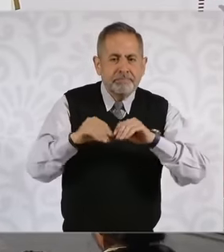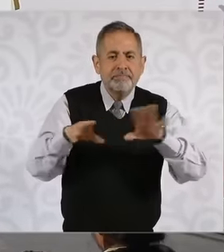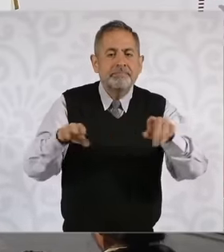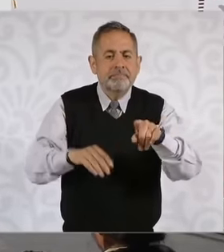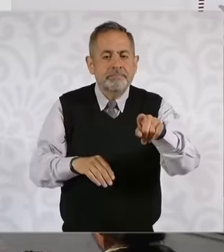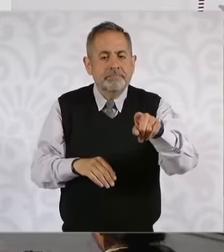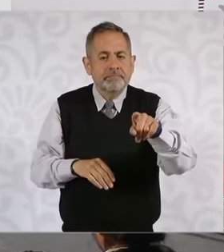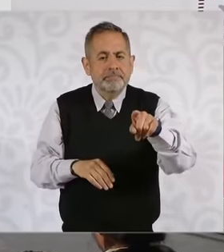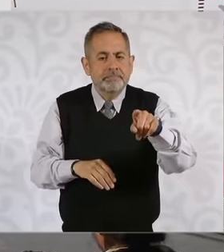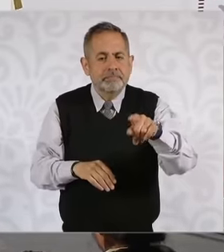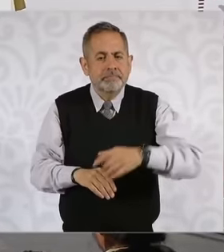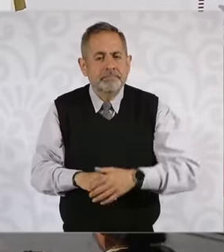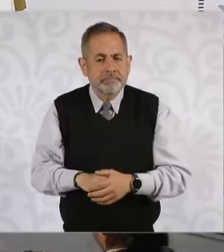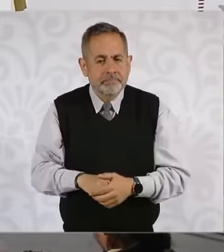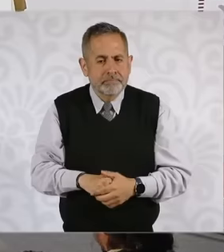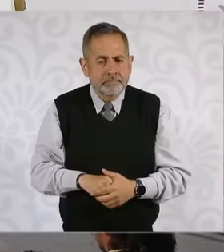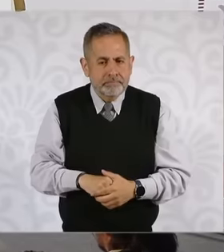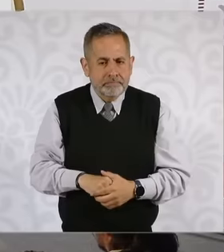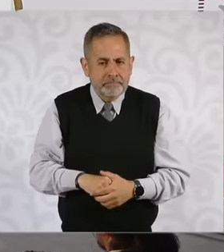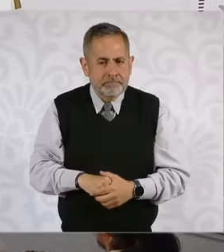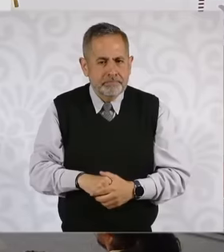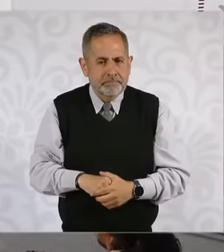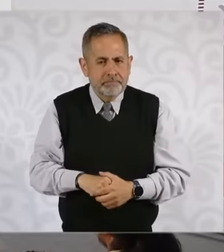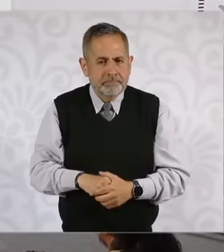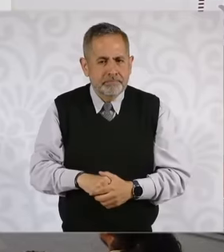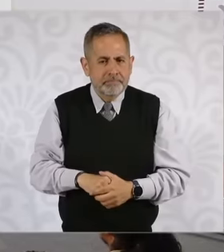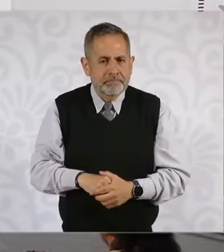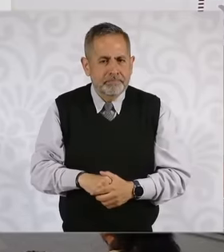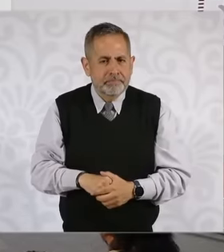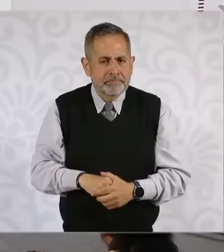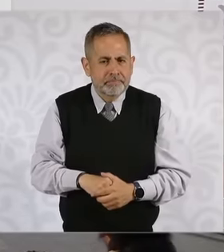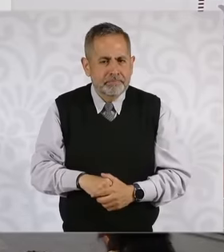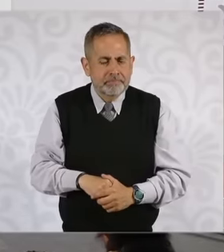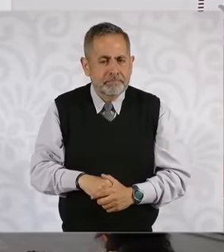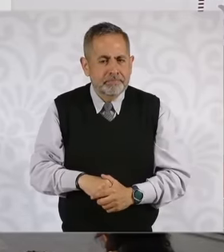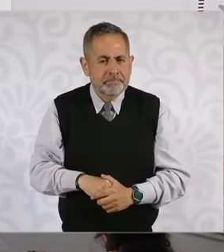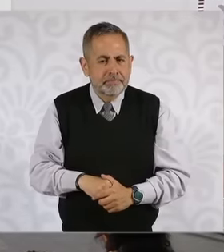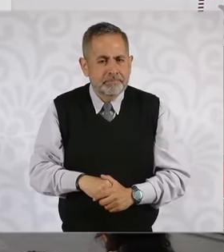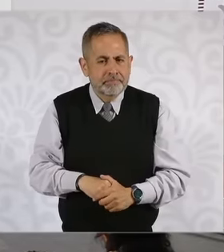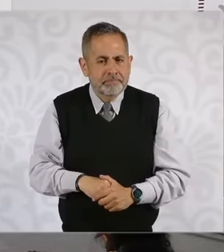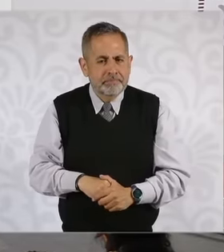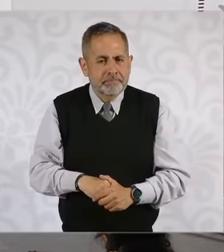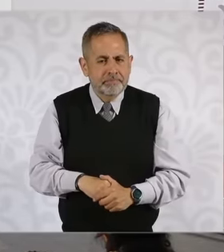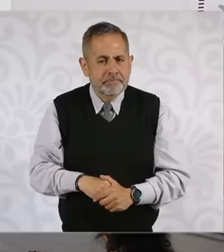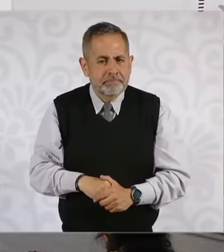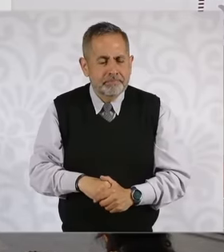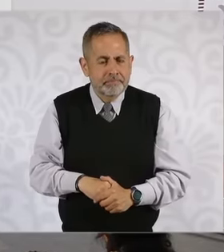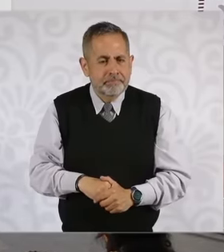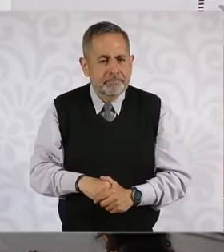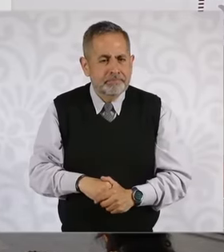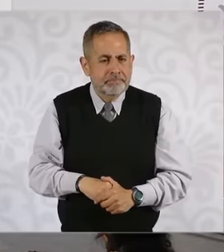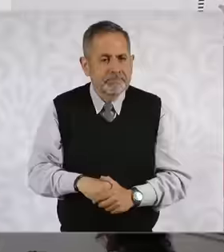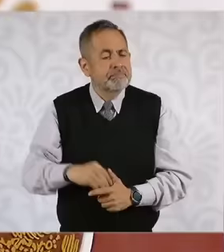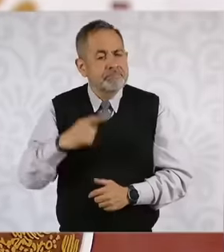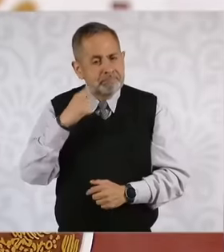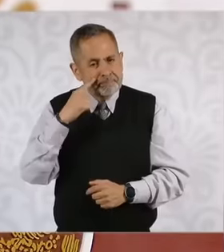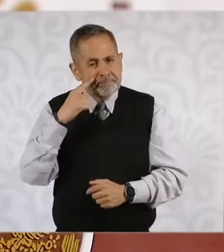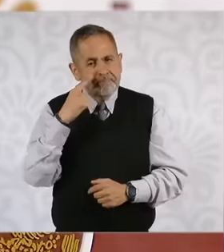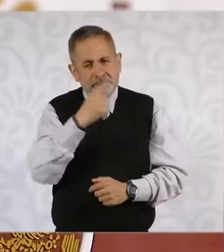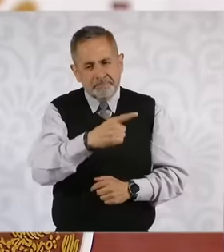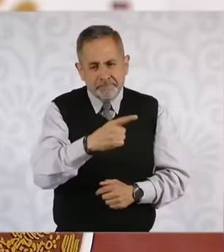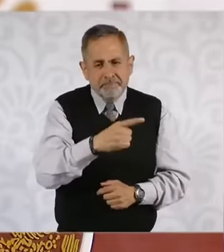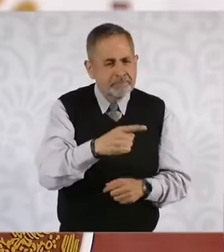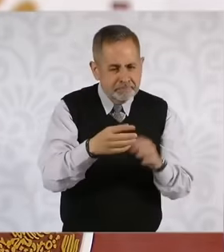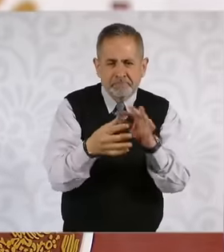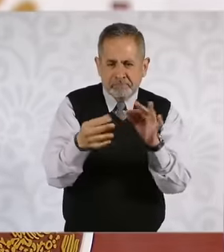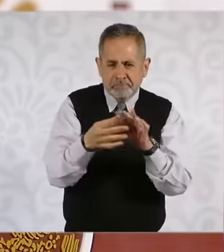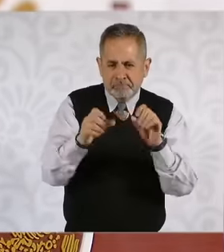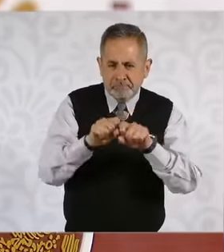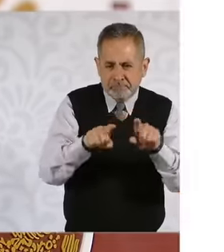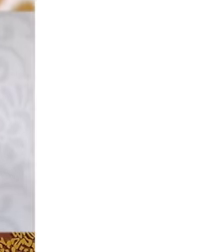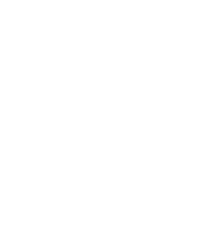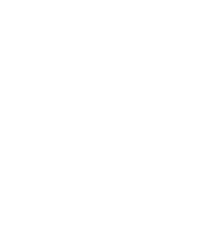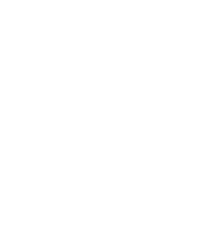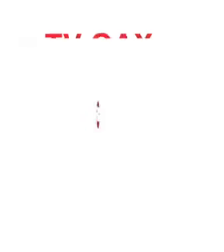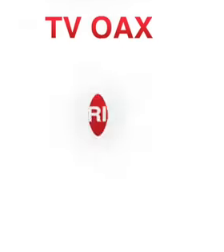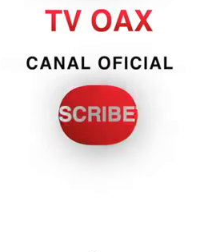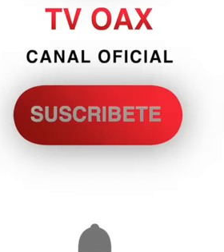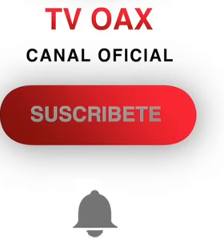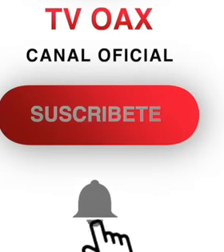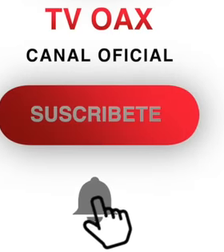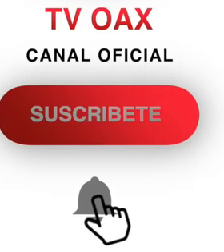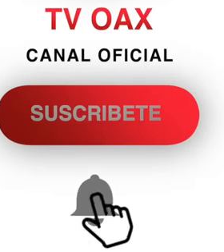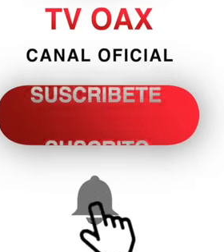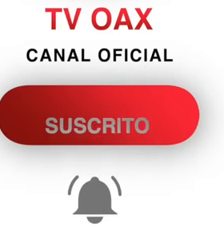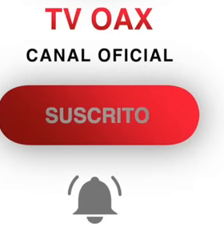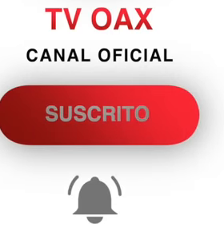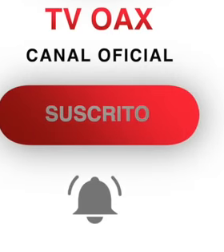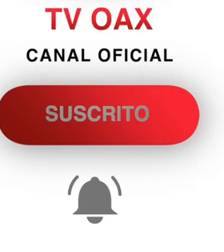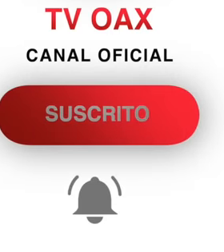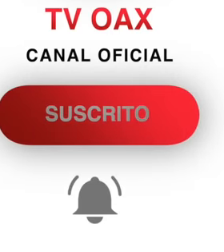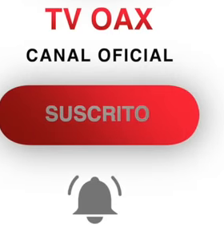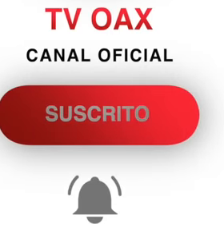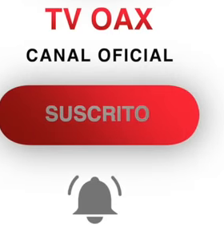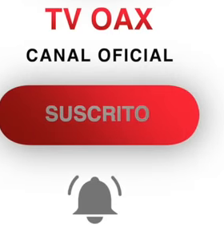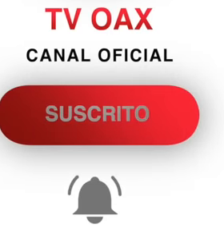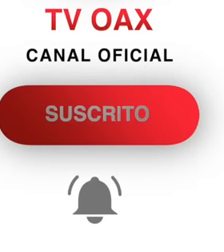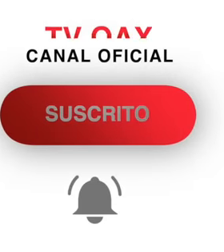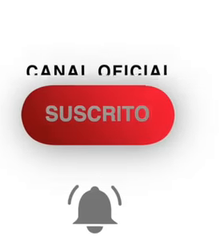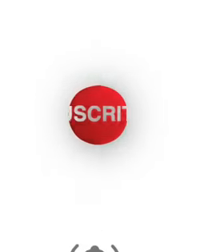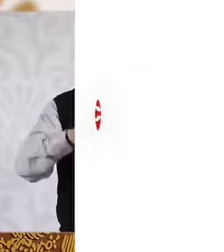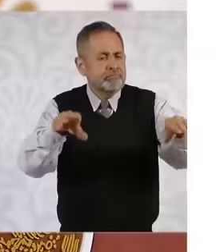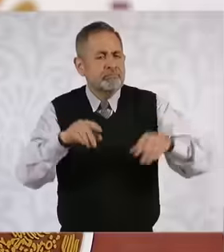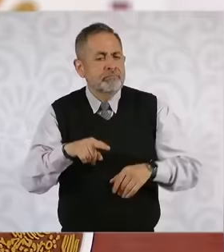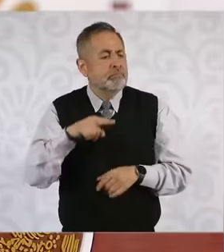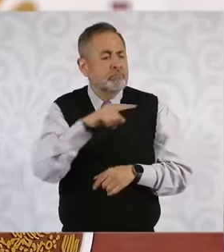where it is located. sees brings up brings up the information this note about the file